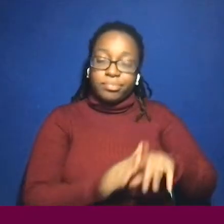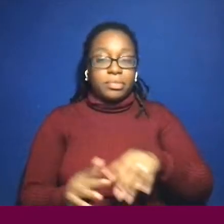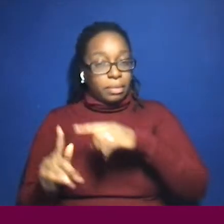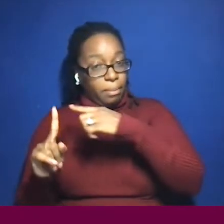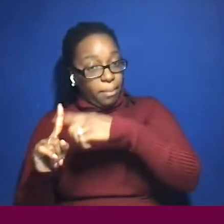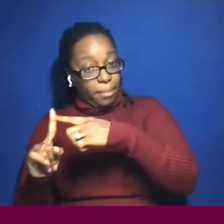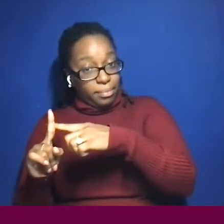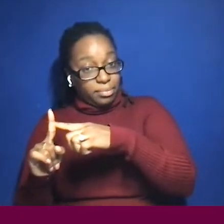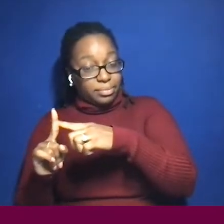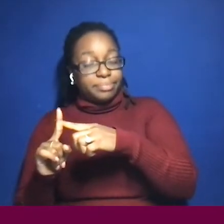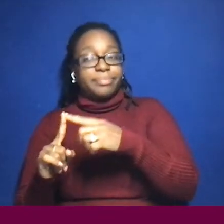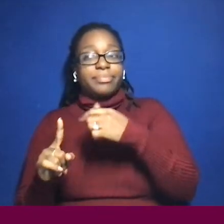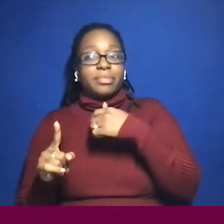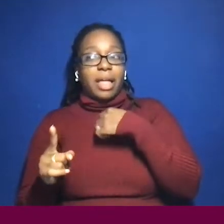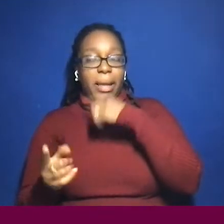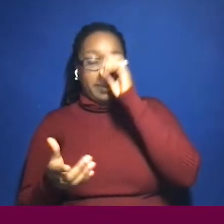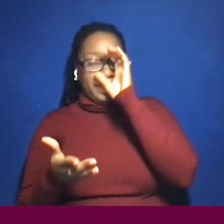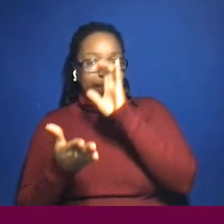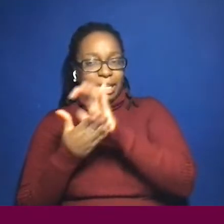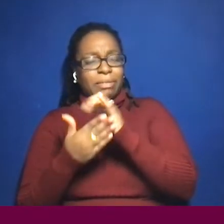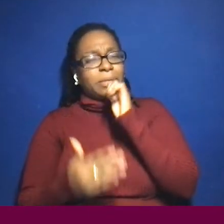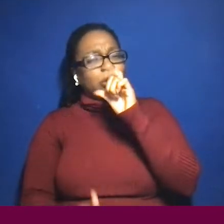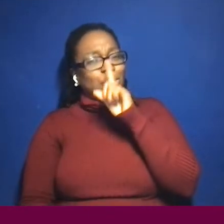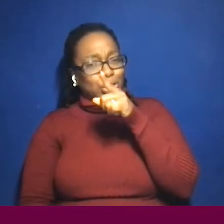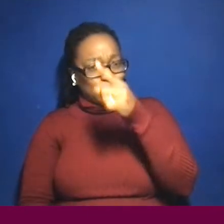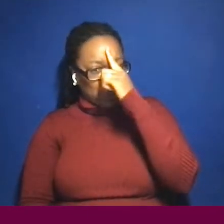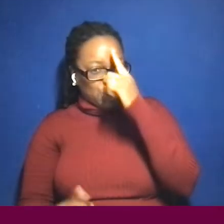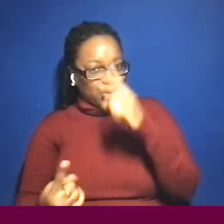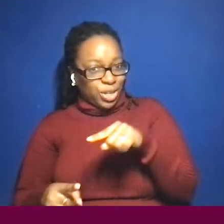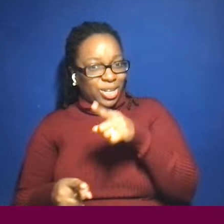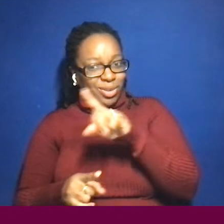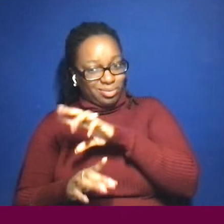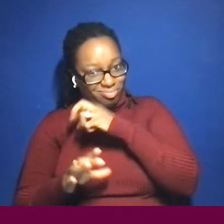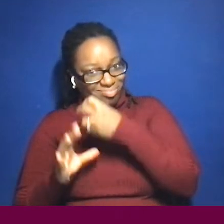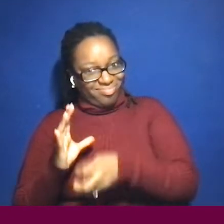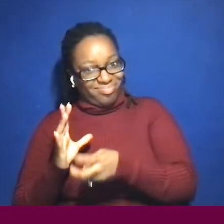I do believe and I'm curious if you agree with this because you've been in this game a long time,